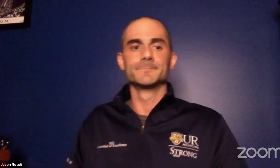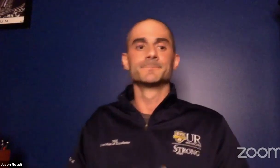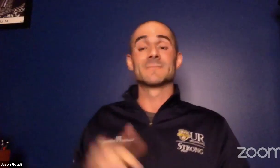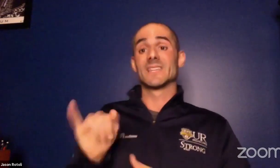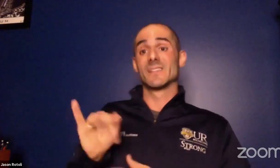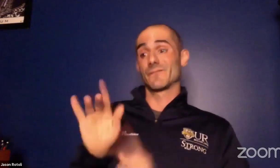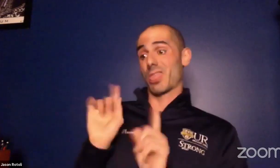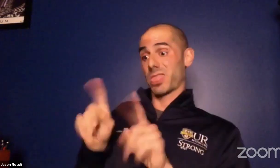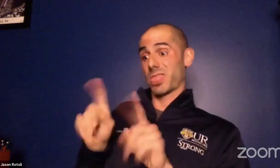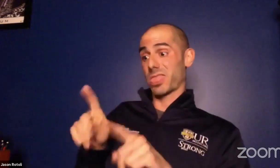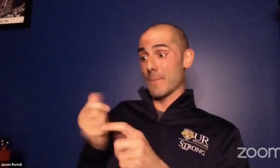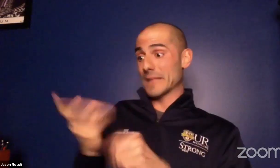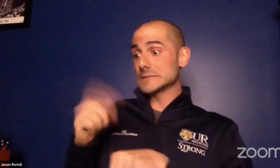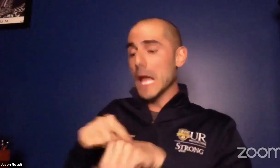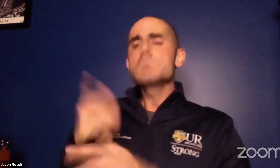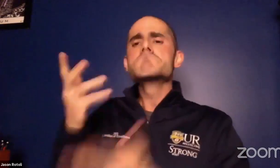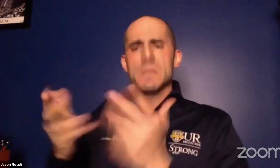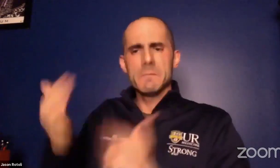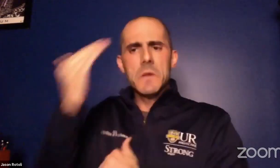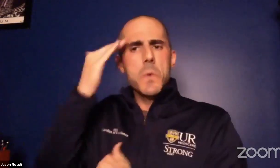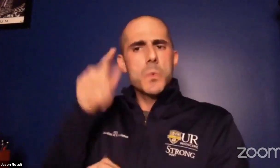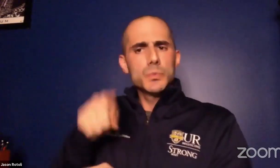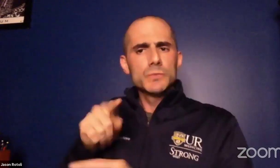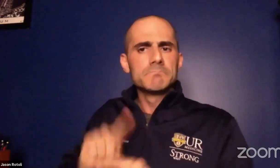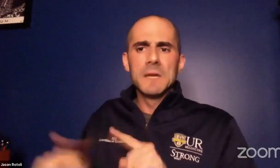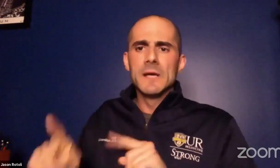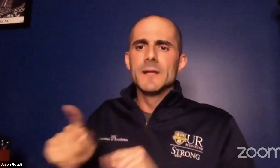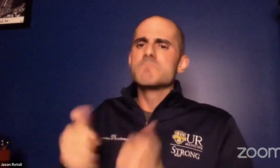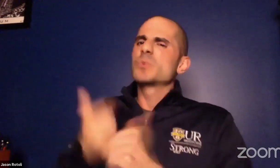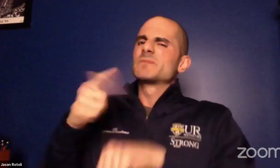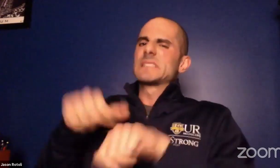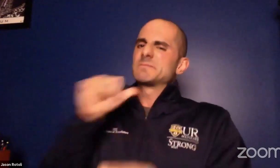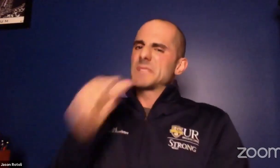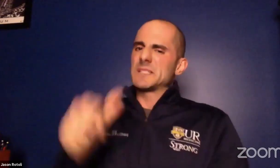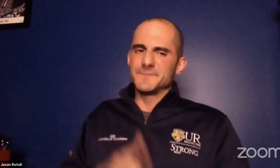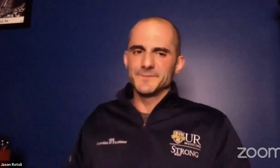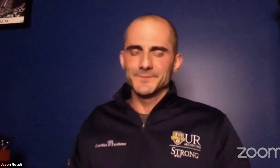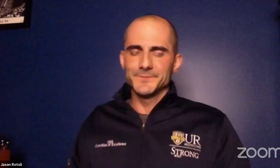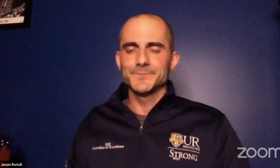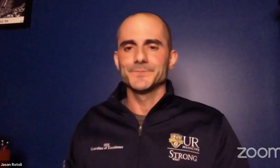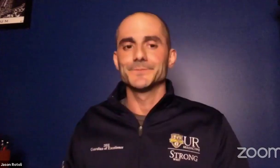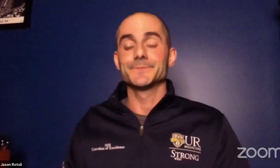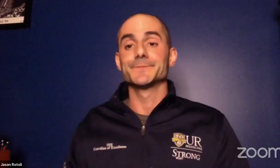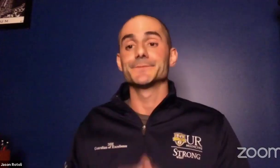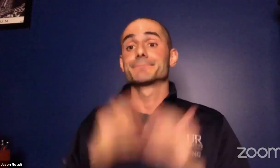appointment. With urgent care you don't need an appointment. With the emergency department